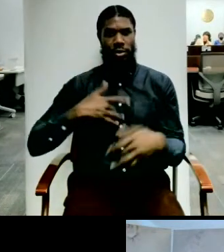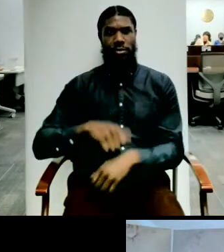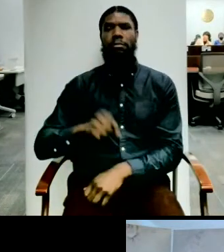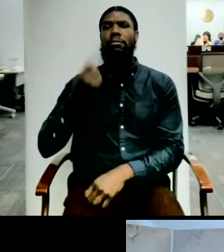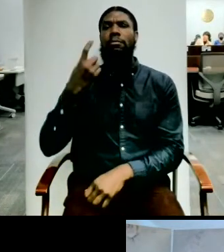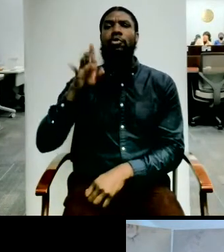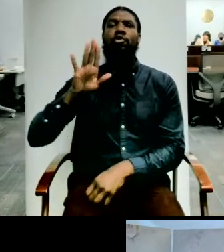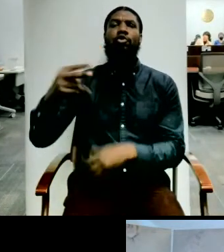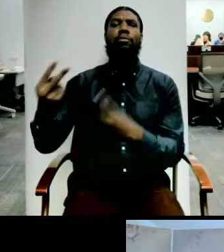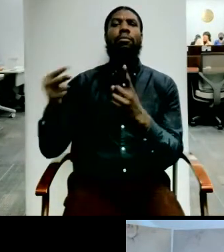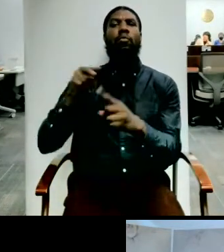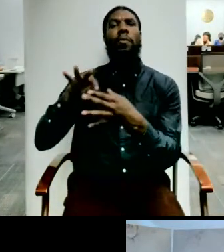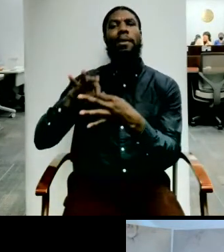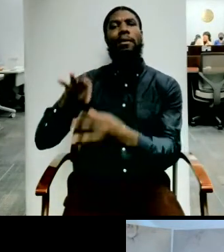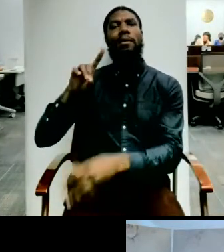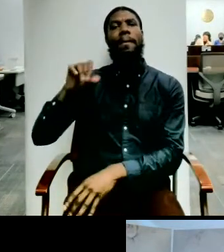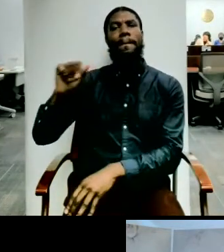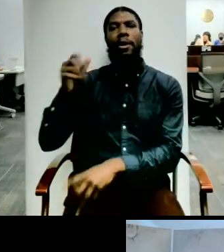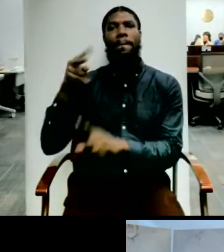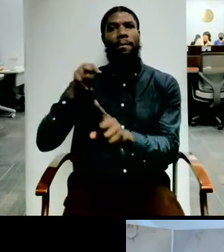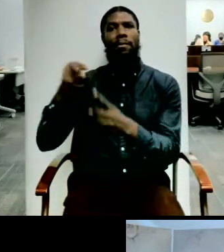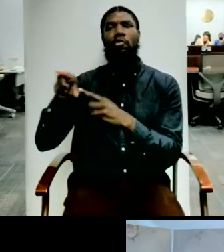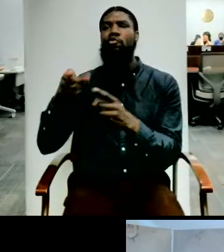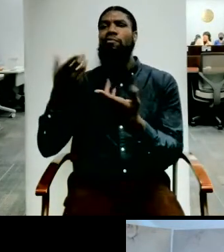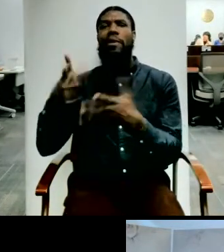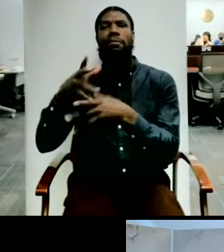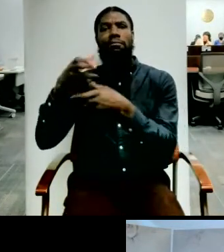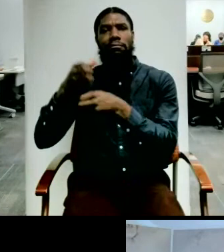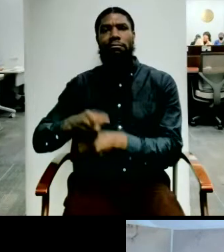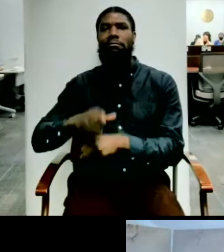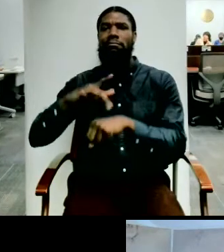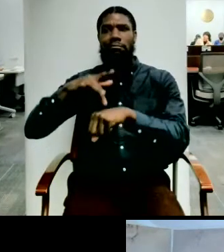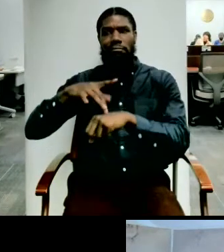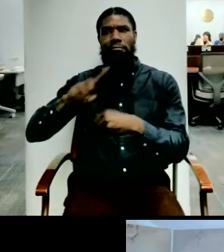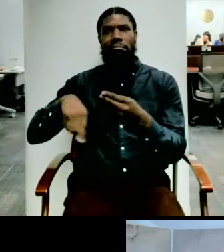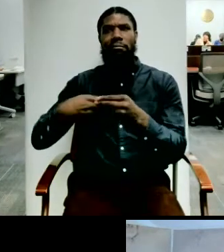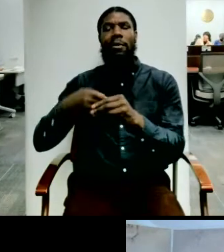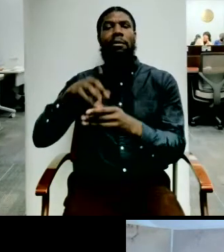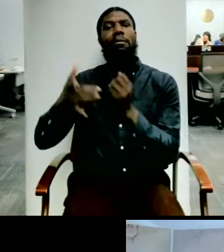From perspective, I know you talk about more technology issues, disability,